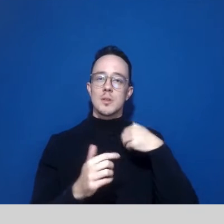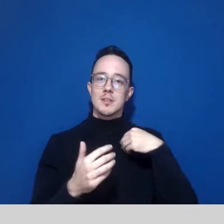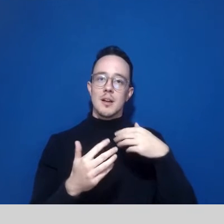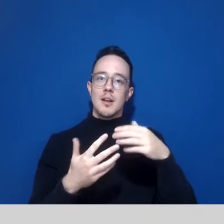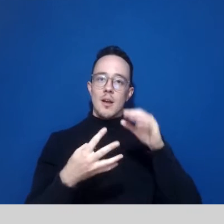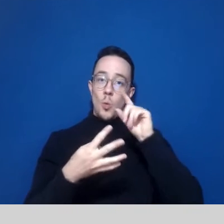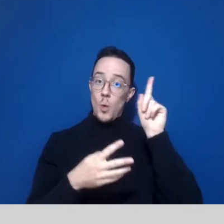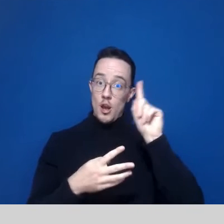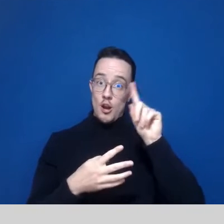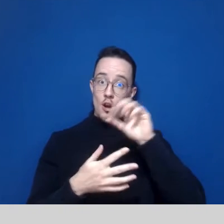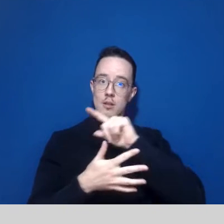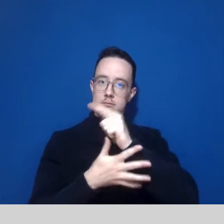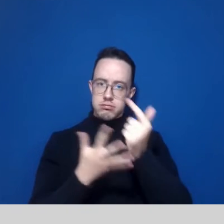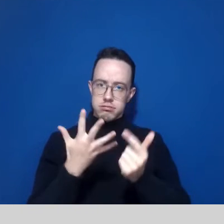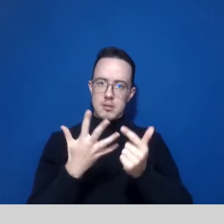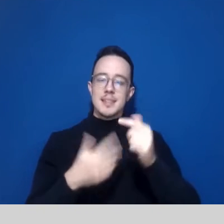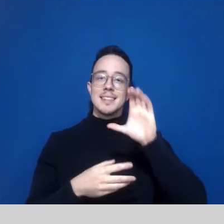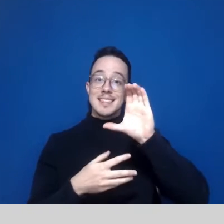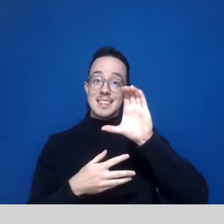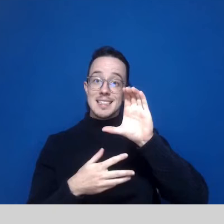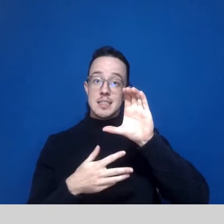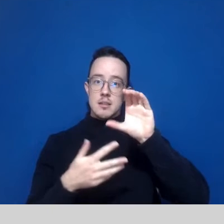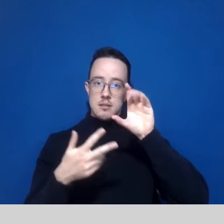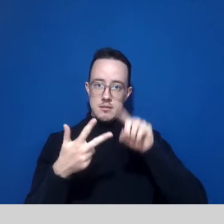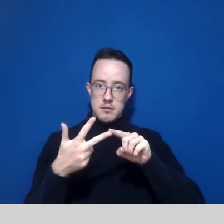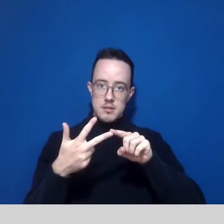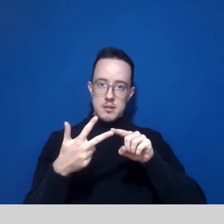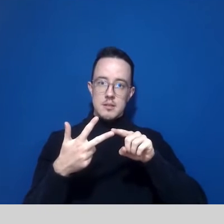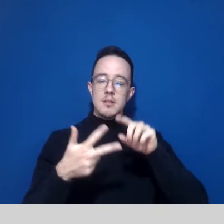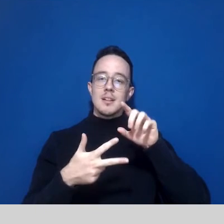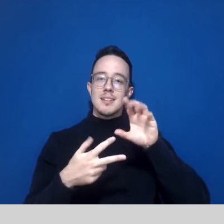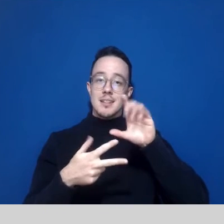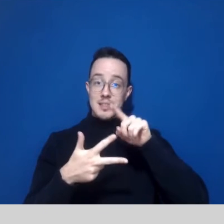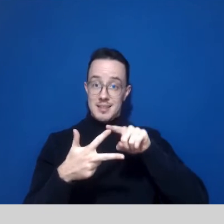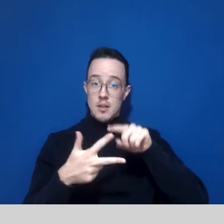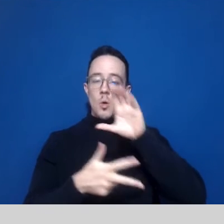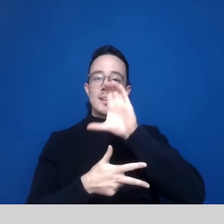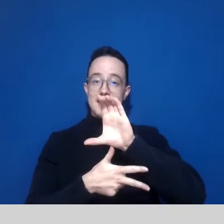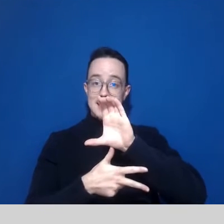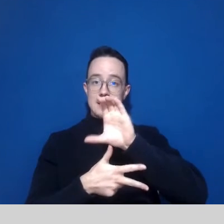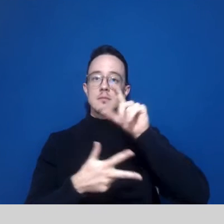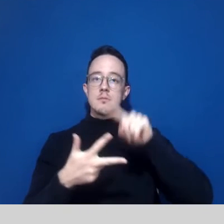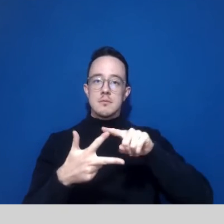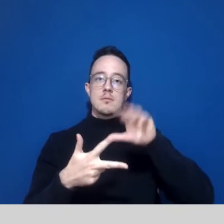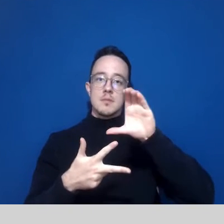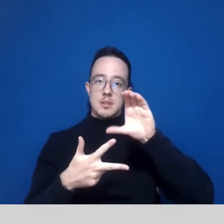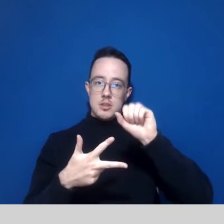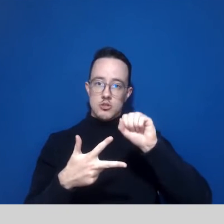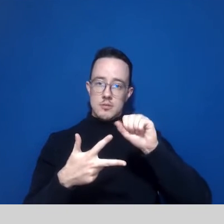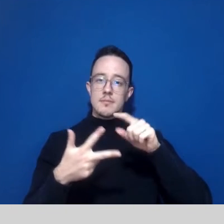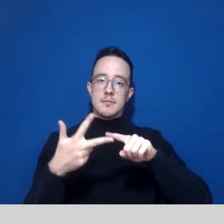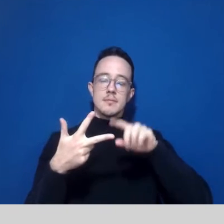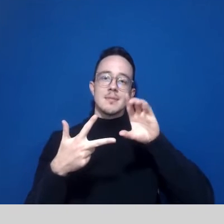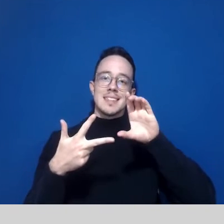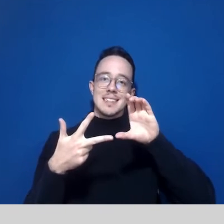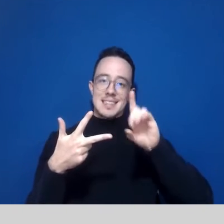that has place between C and D. And that's why cheapish comes after sickly. In Czech and Slovak,